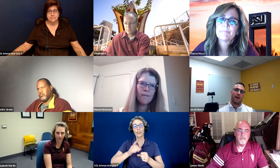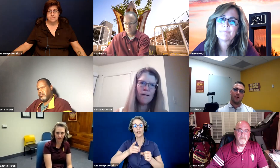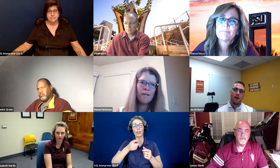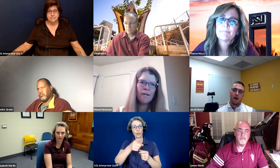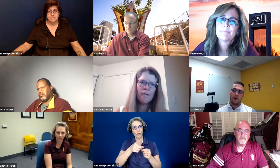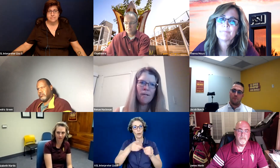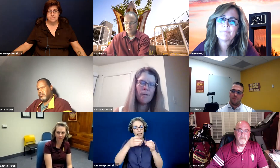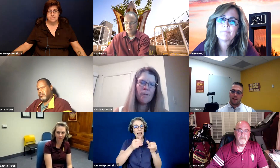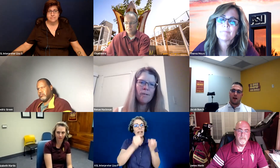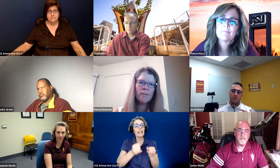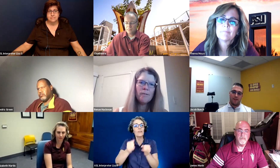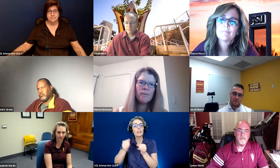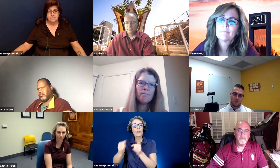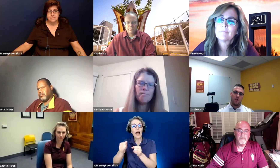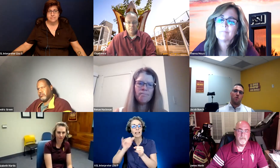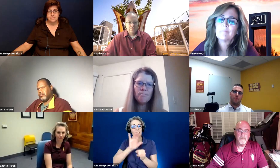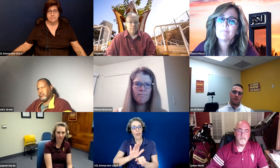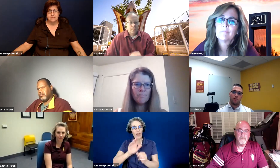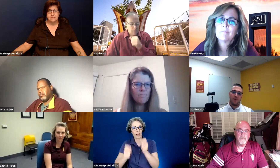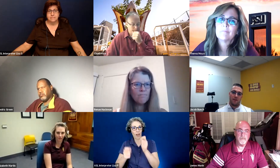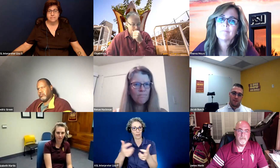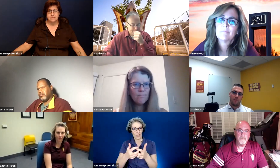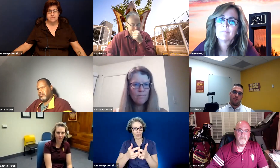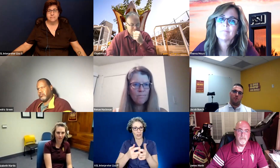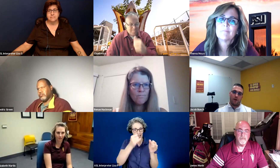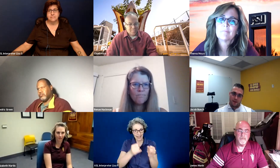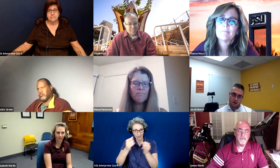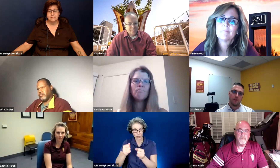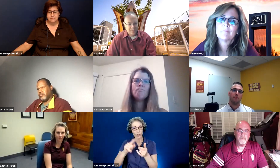that accommodation to make sure that it meets the student where they are.